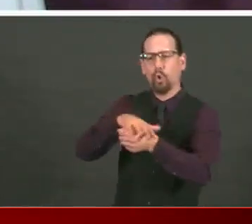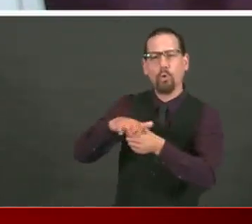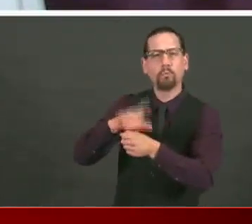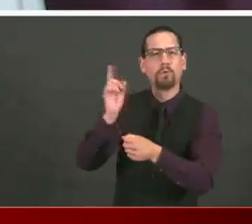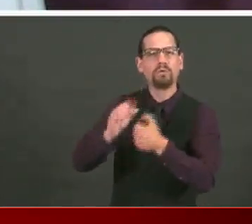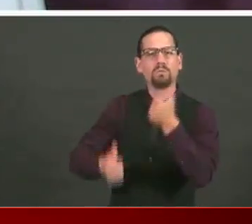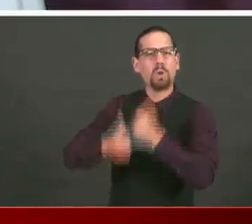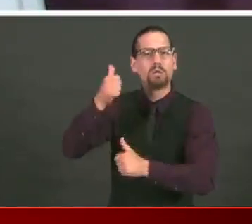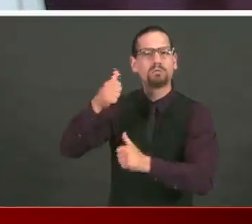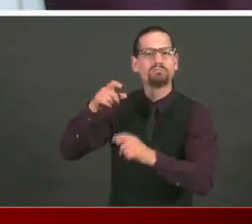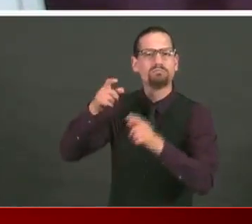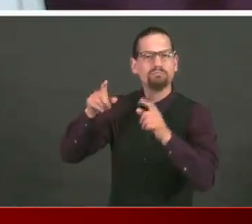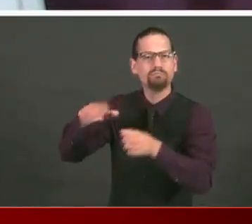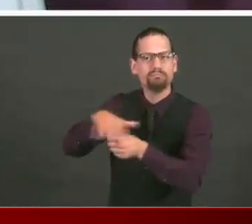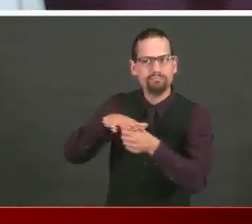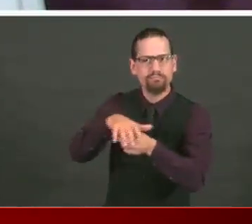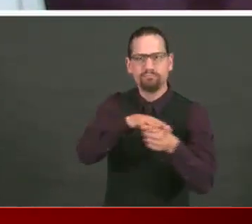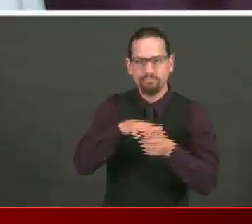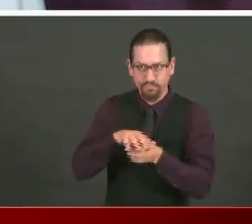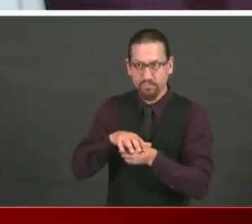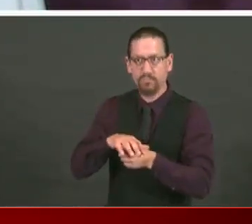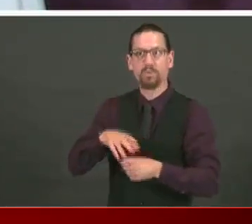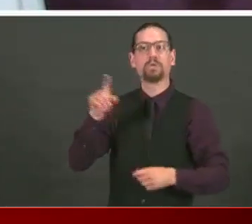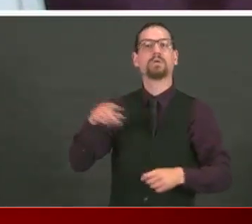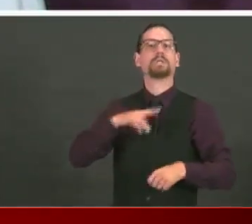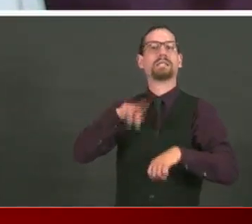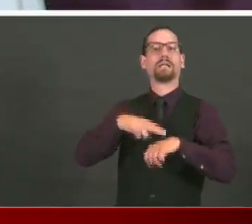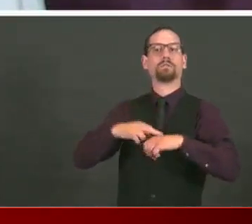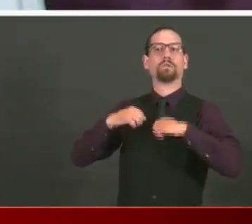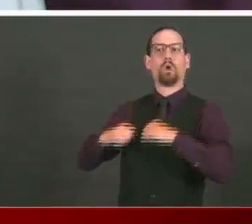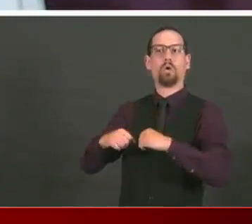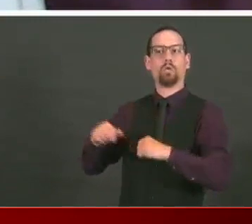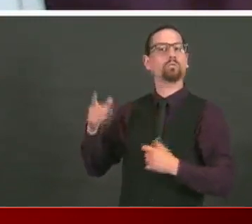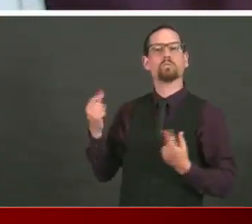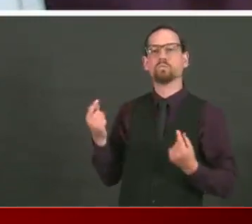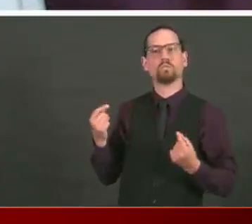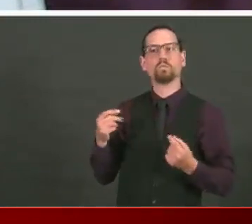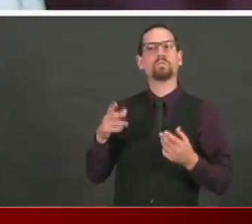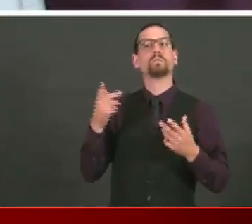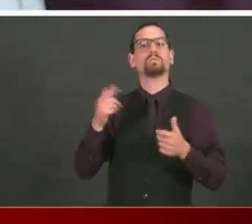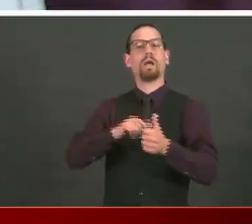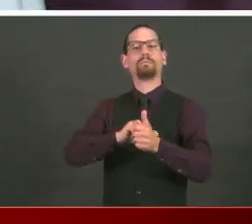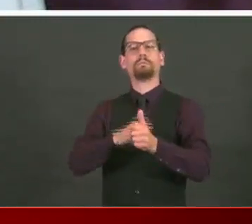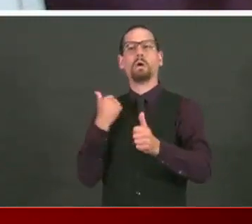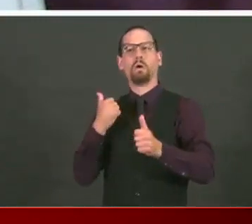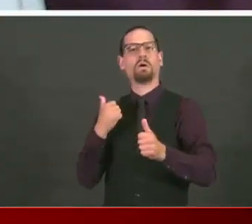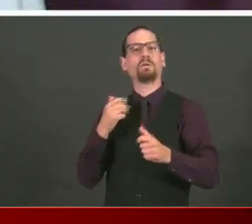HAVE BEEN FANTASTIC. AS I SAID AT THE BEGINNING WE ARE THE ONLY STATE IN THE